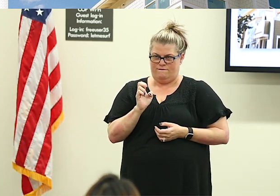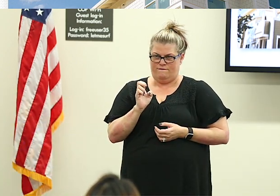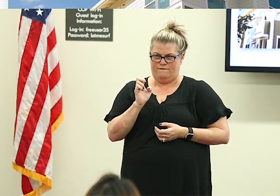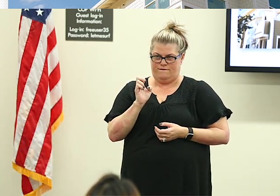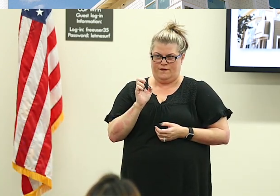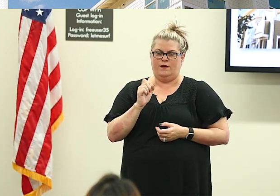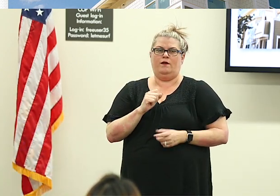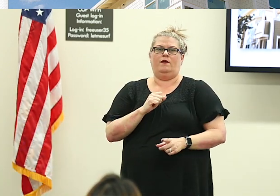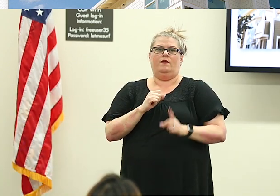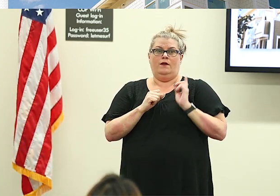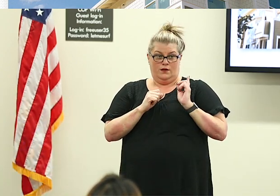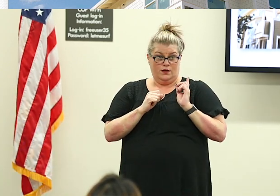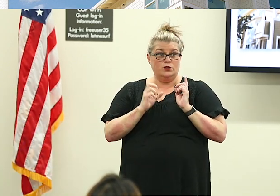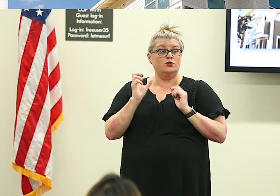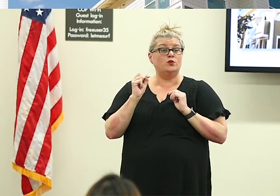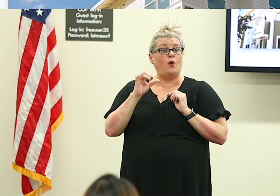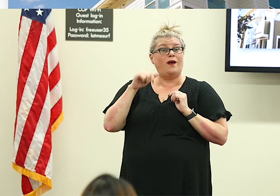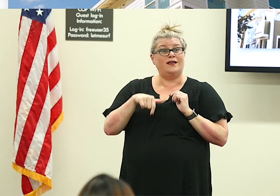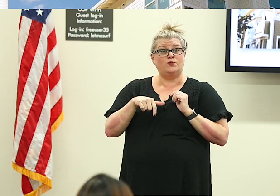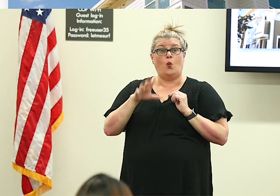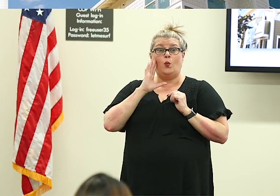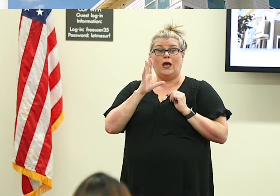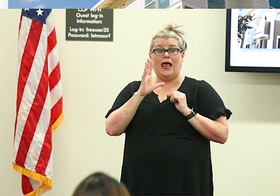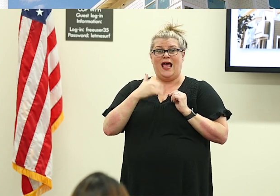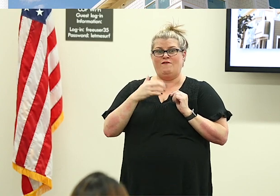And this is a 30-unit development